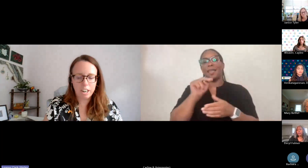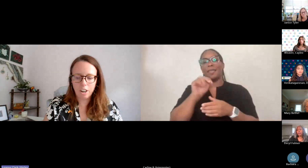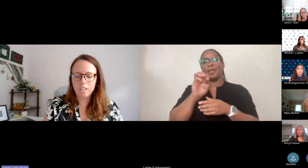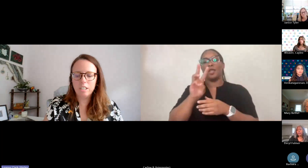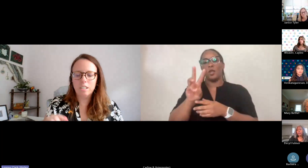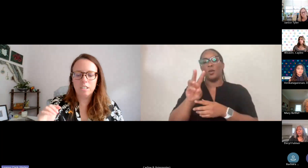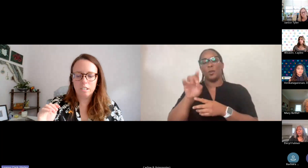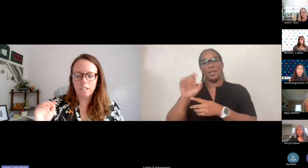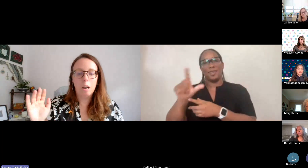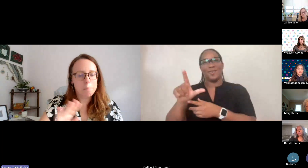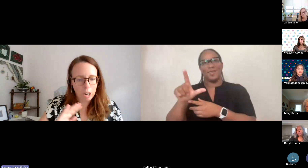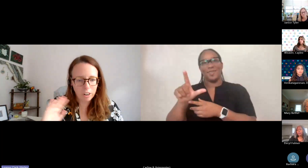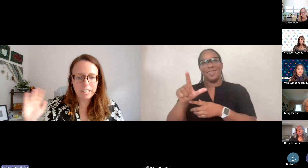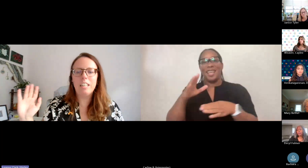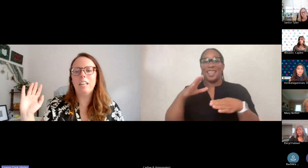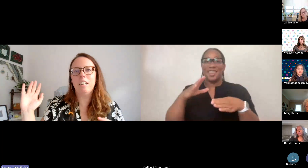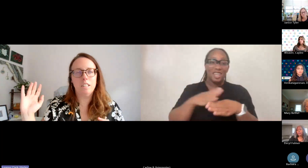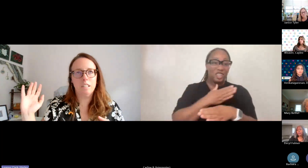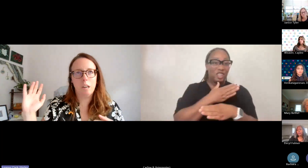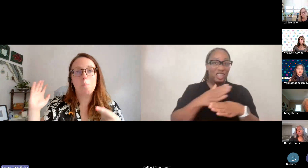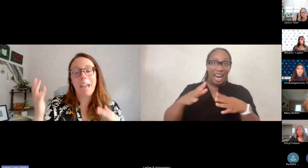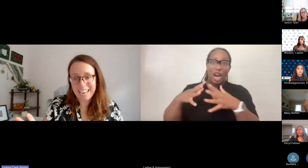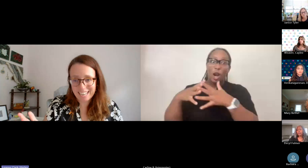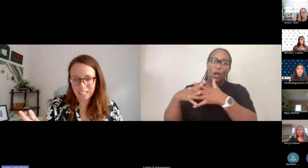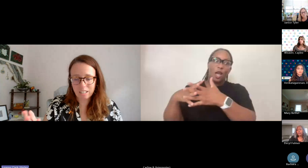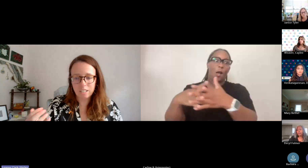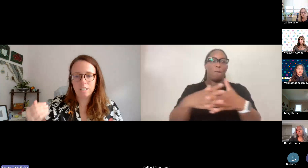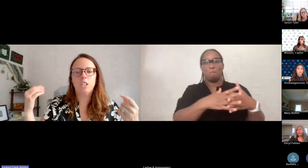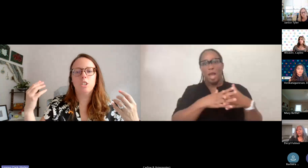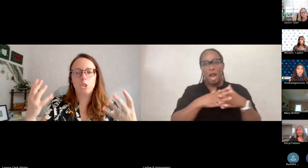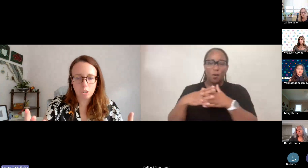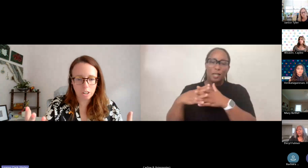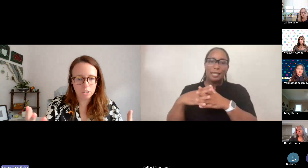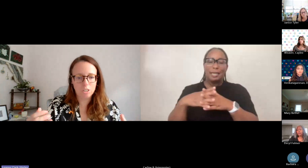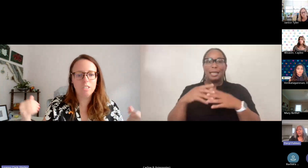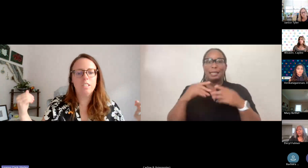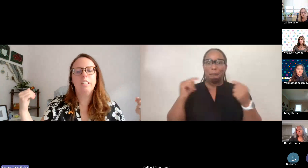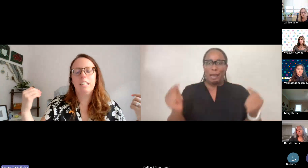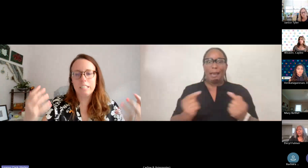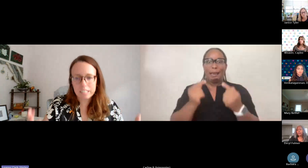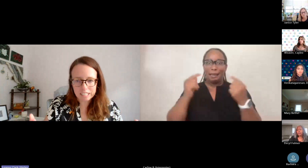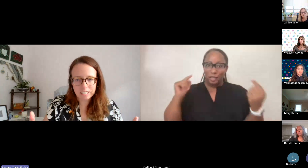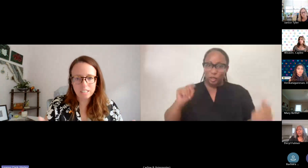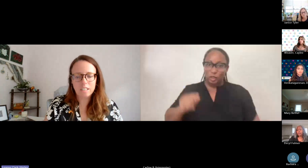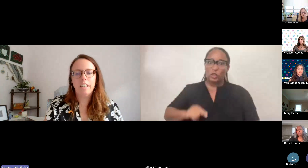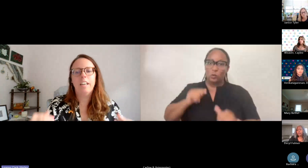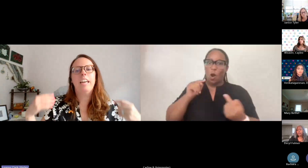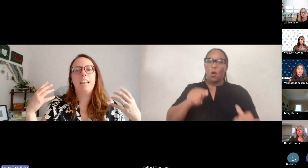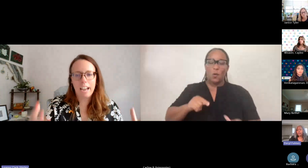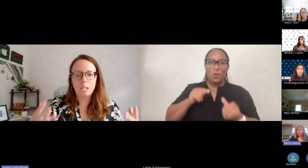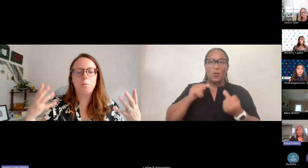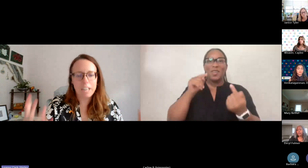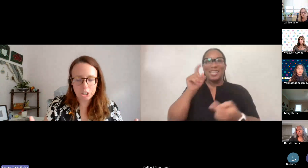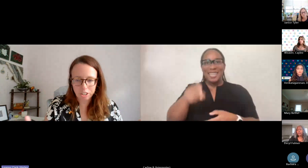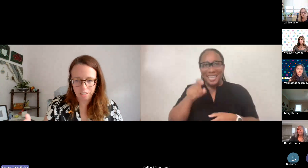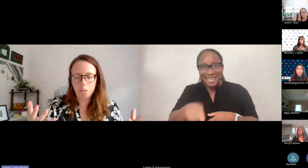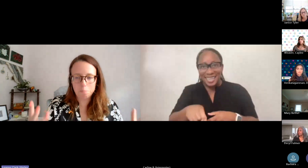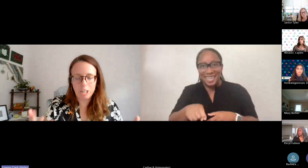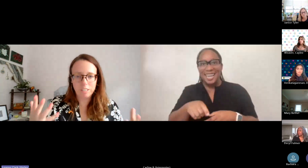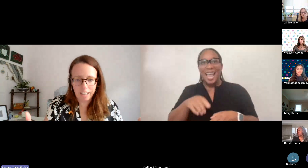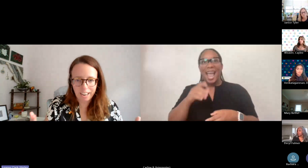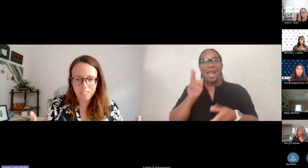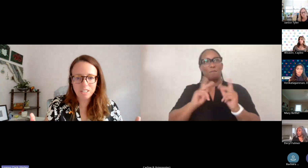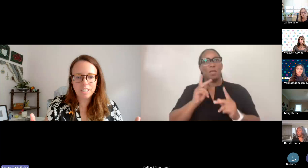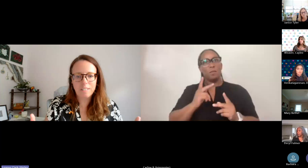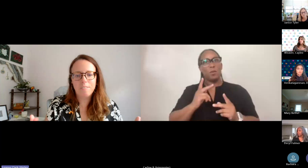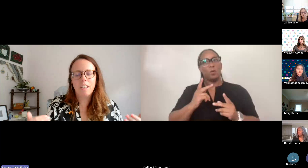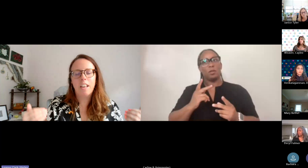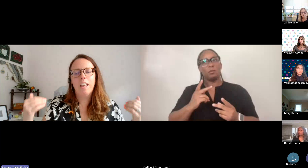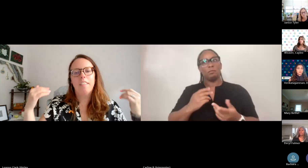It was the shared American pain struggle need and aspiration for better lives.